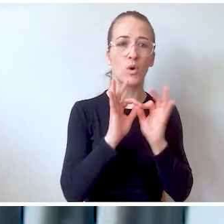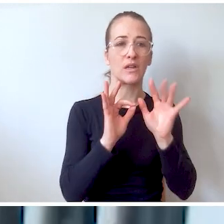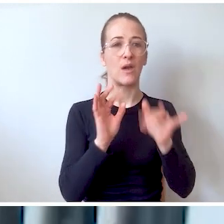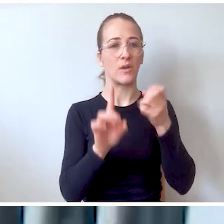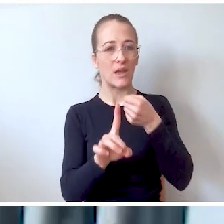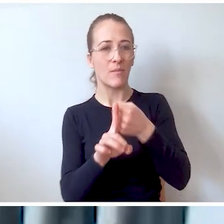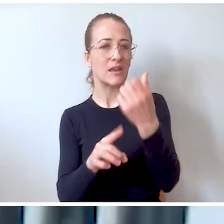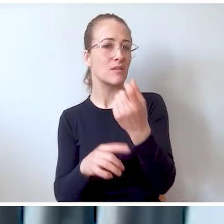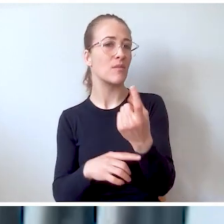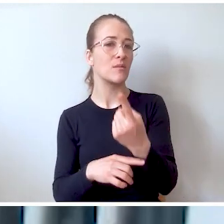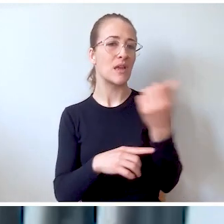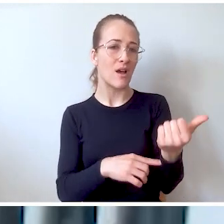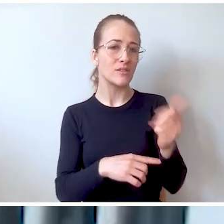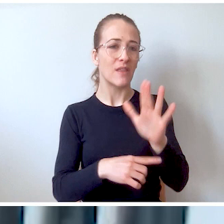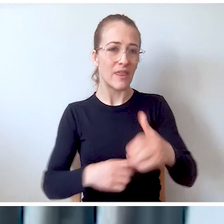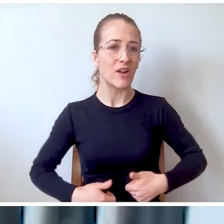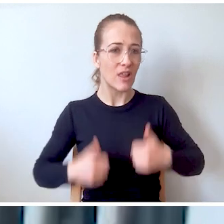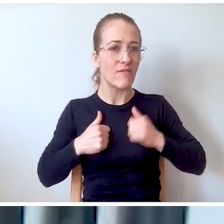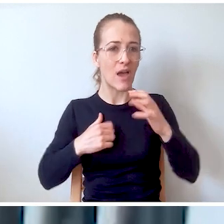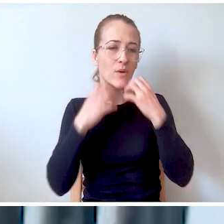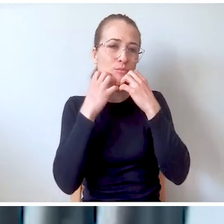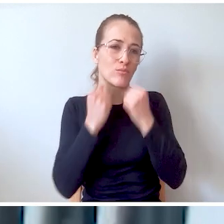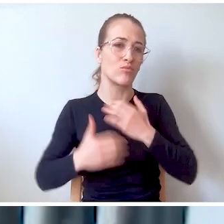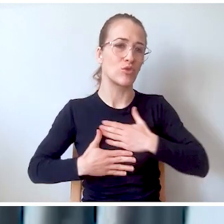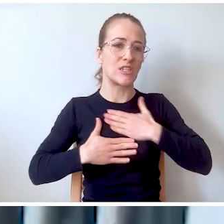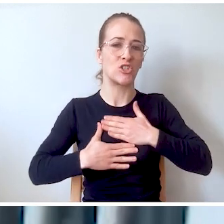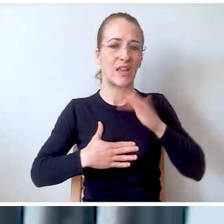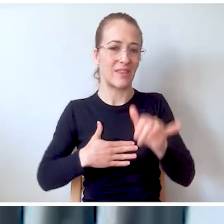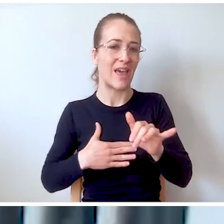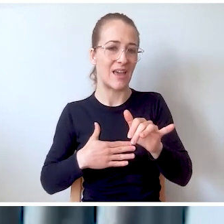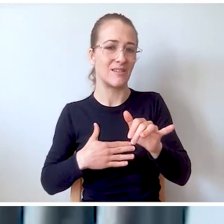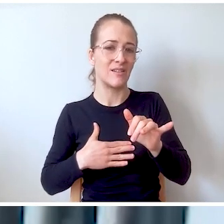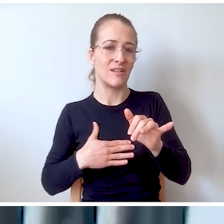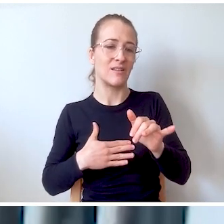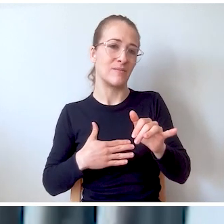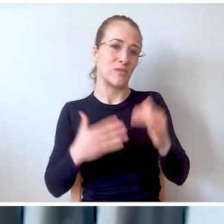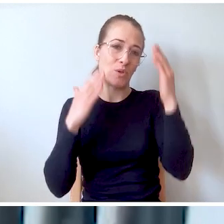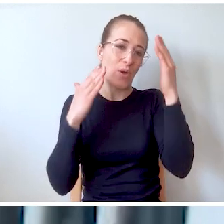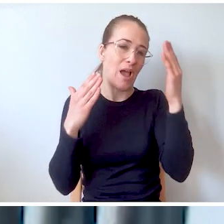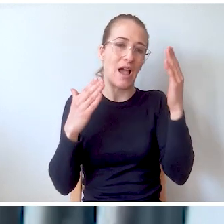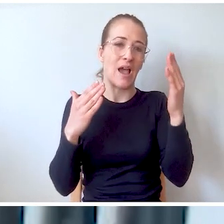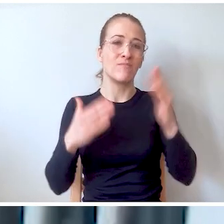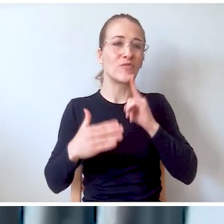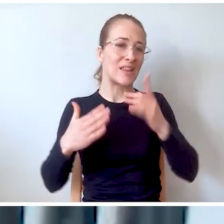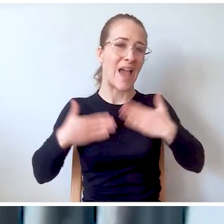I really, I appreciate that so much that you found that to be meaningful for you and I hope others do as well.